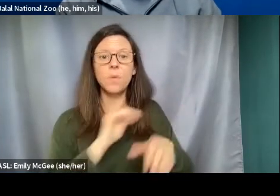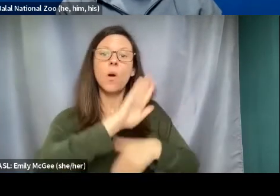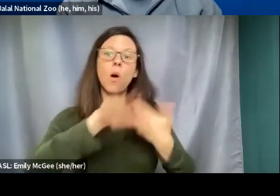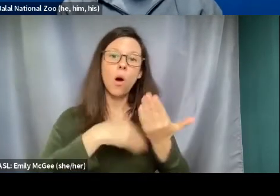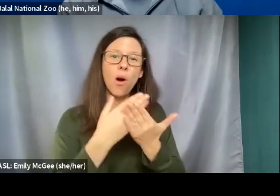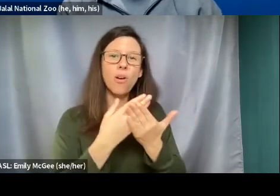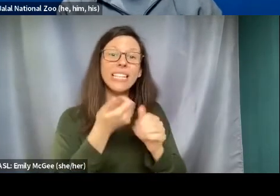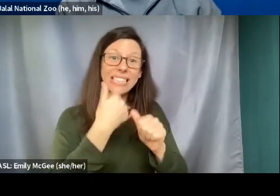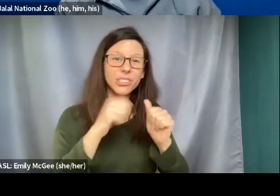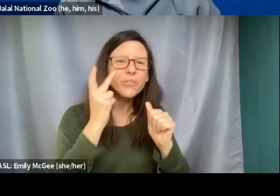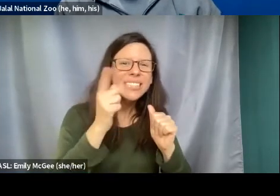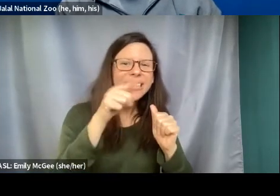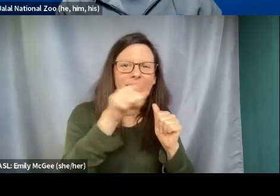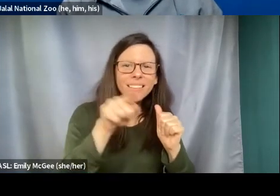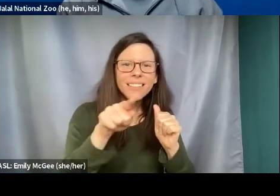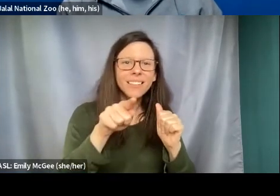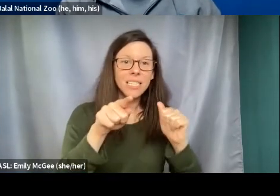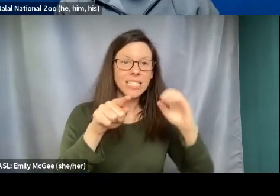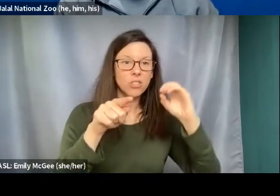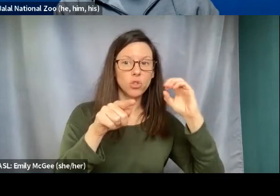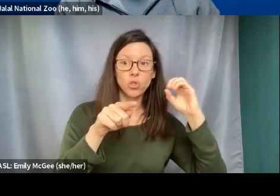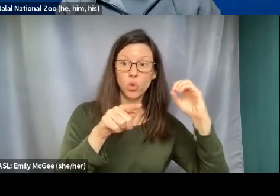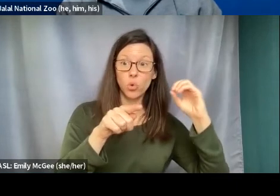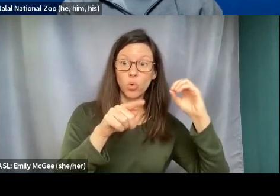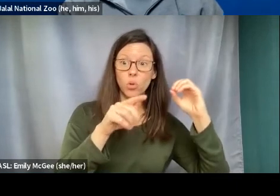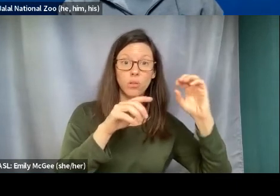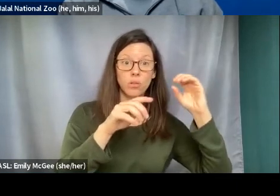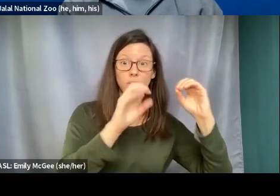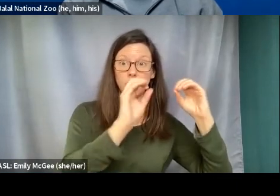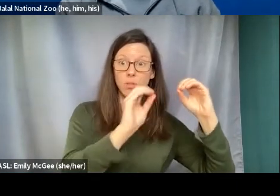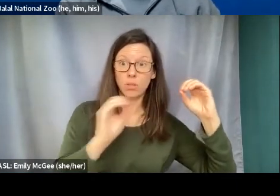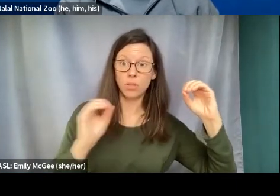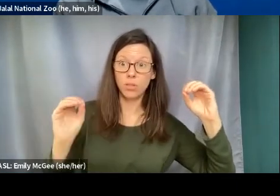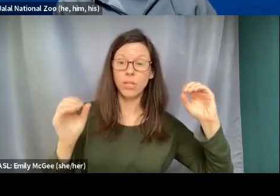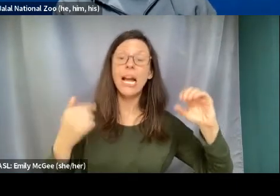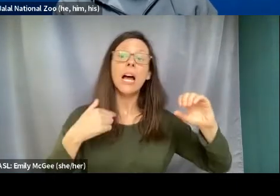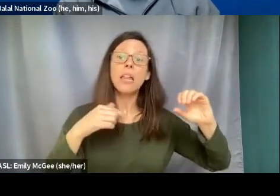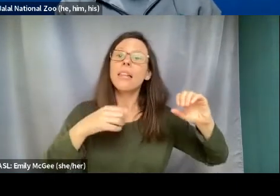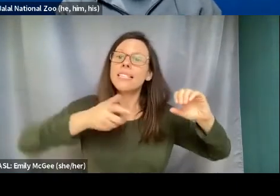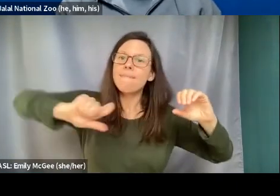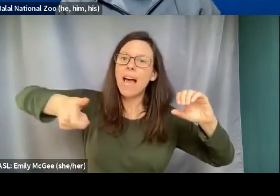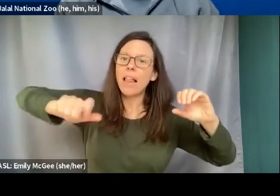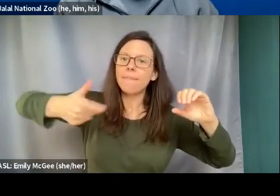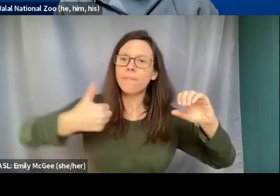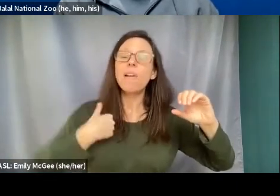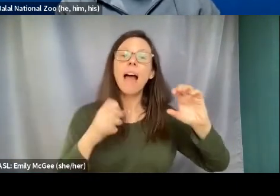all valves that I can manually open and close with a press of a button you know, from my computer.